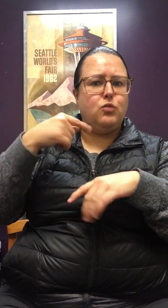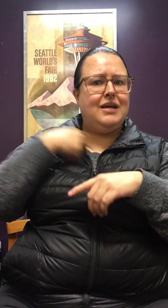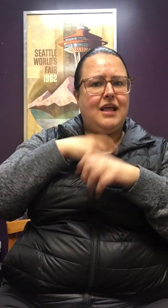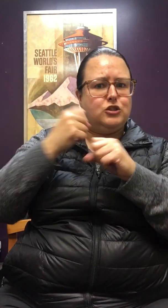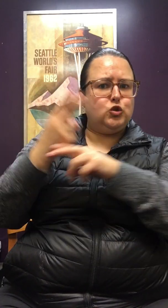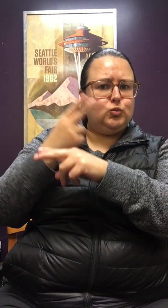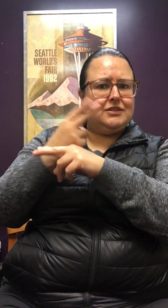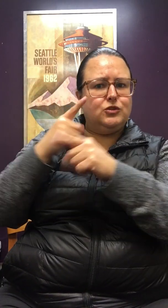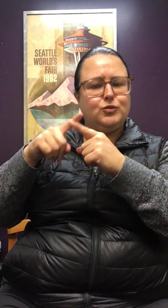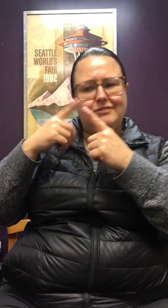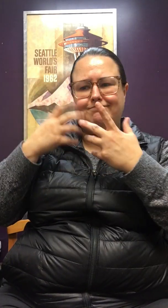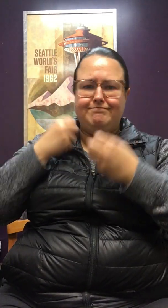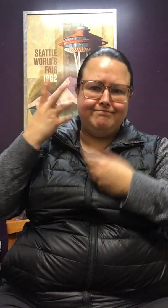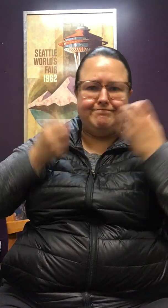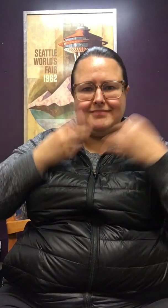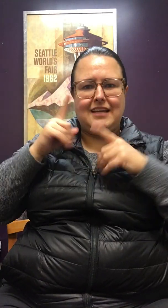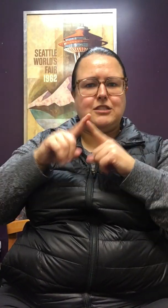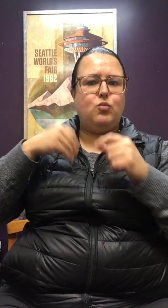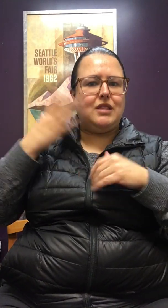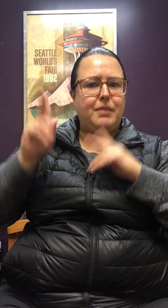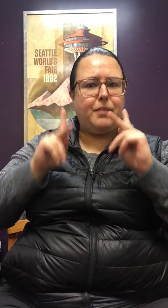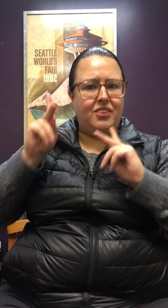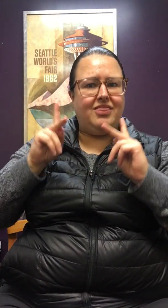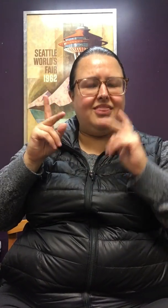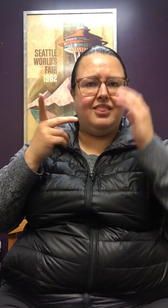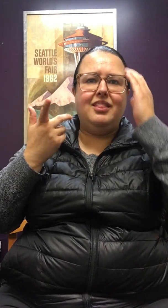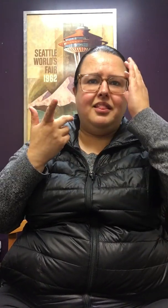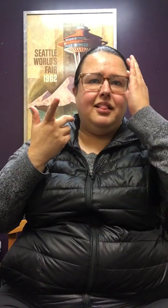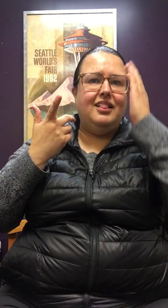white people can use to unpack our privilege.